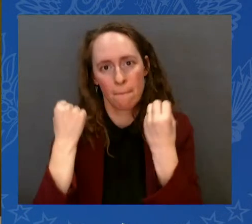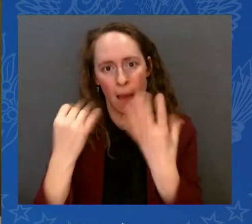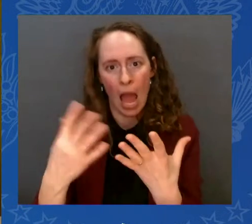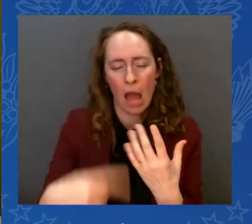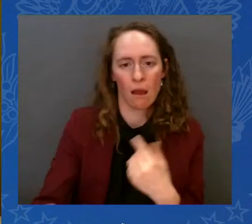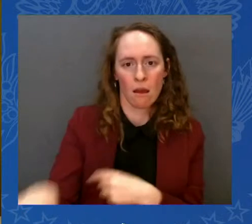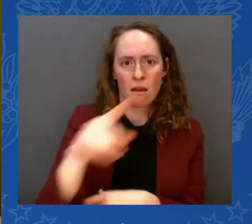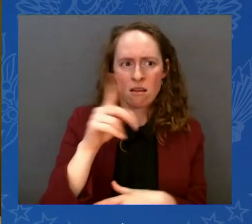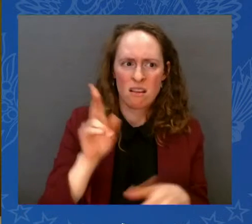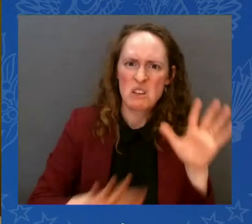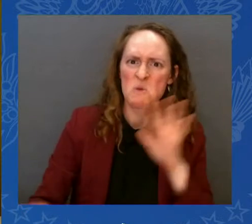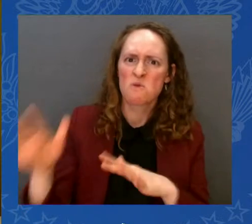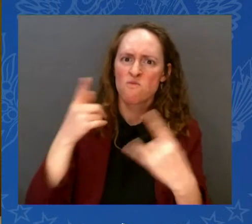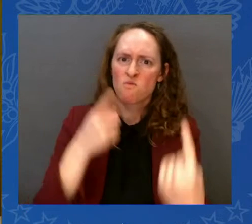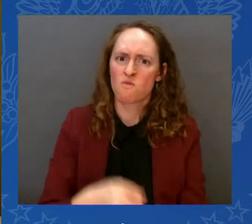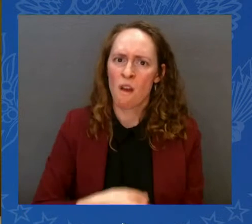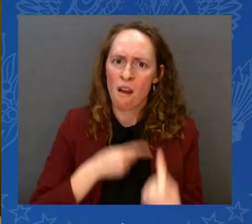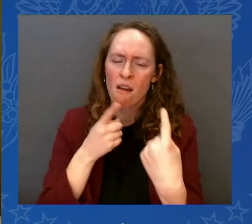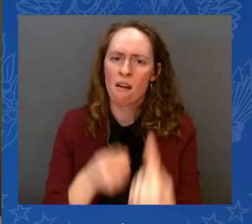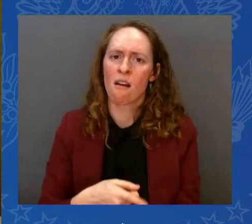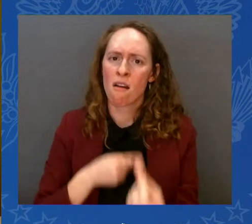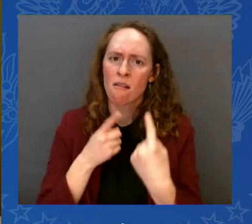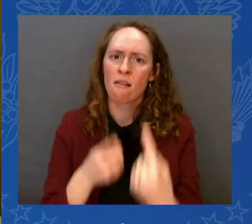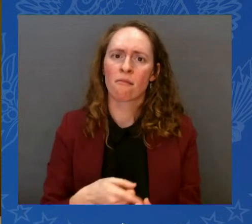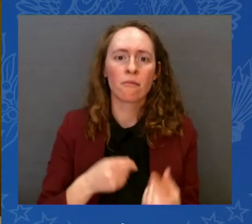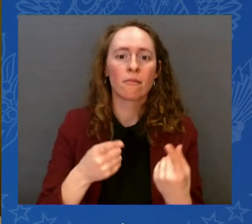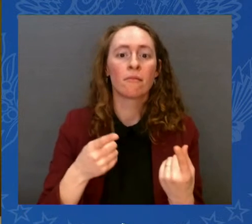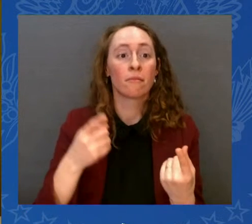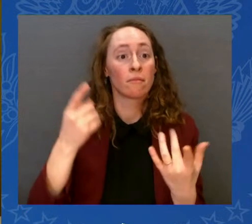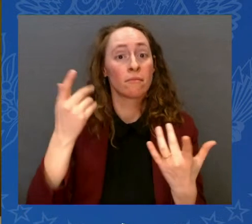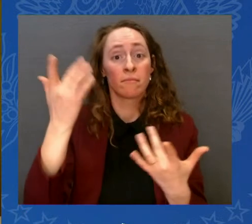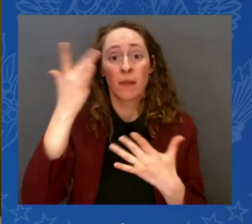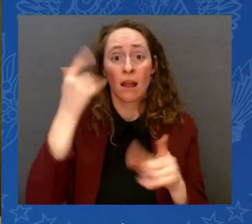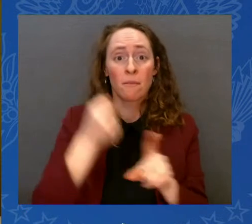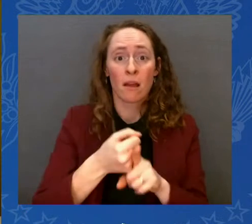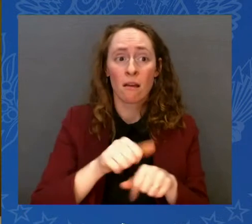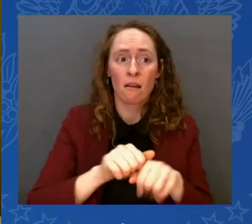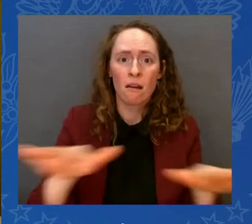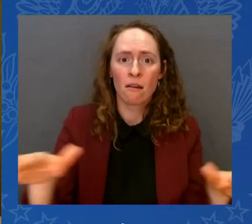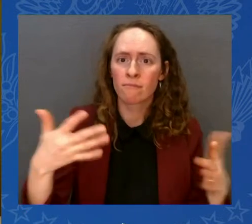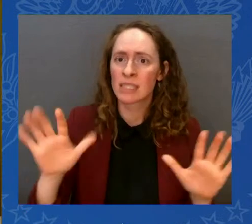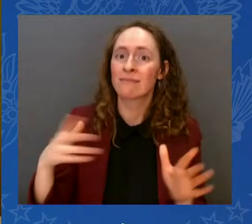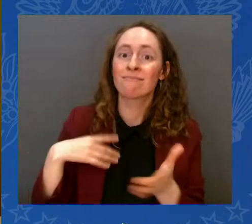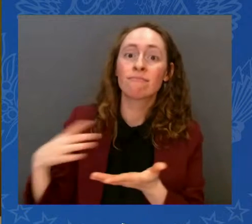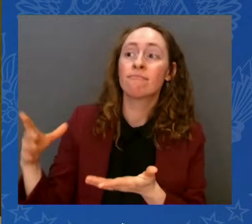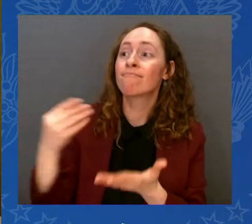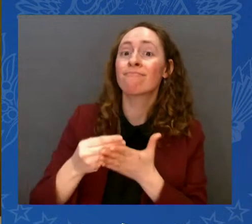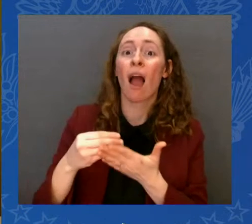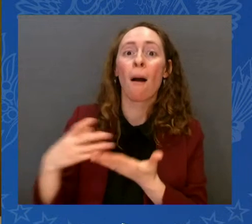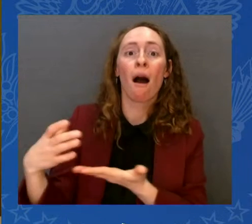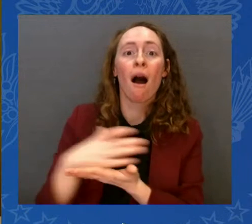because of the pandemic. Things were shutting down. You were having to lay off first responders, teachers, nurses, doctors, et cetera.